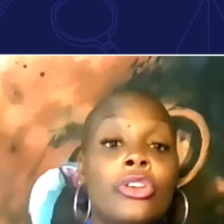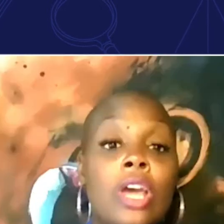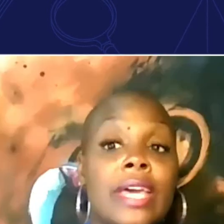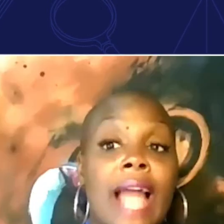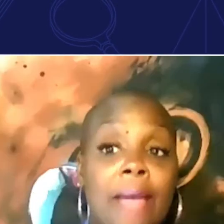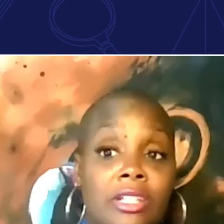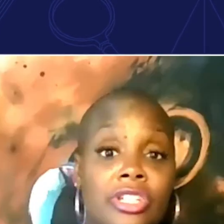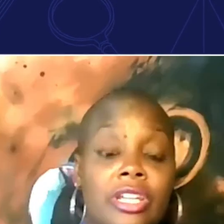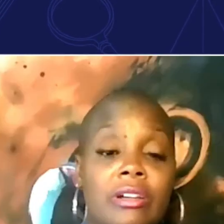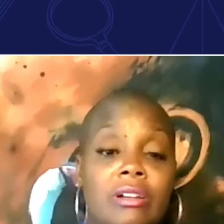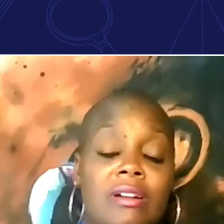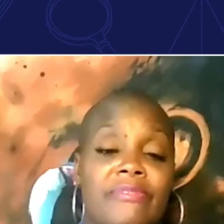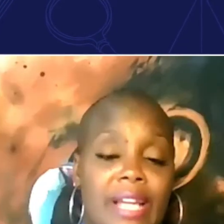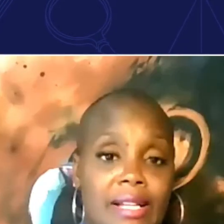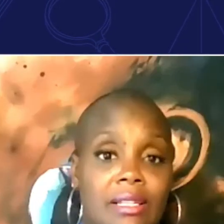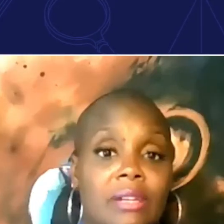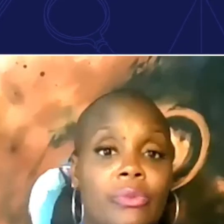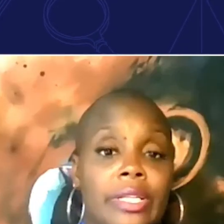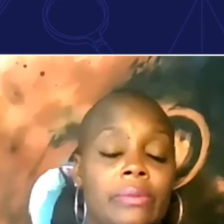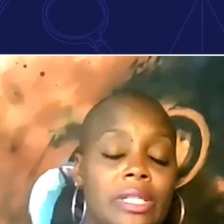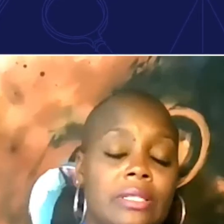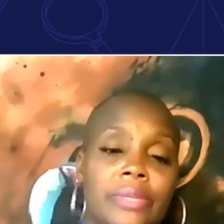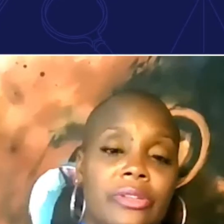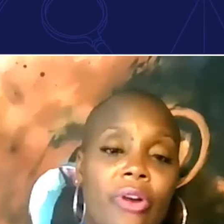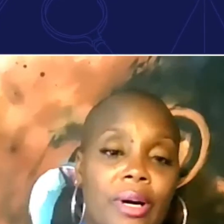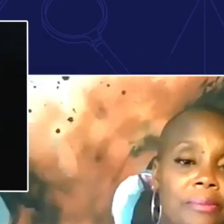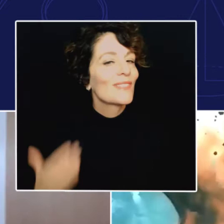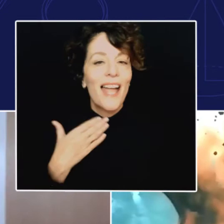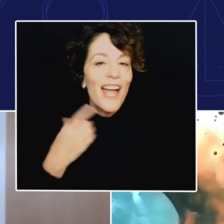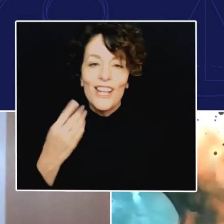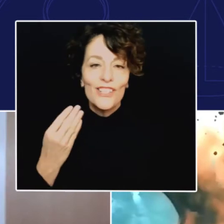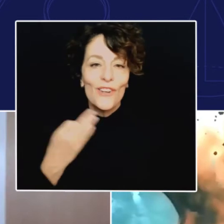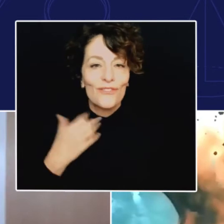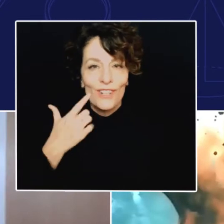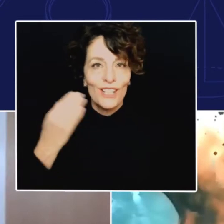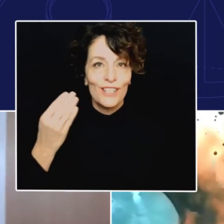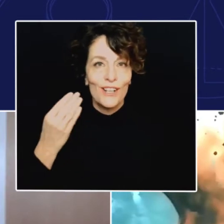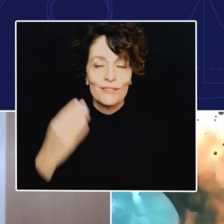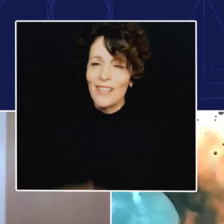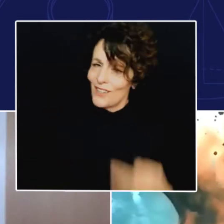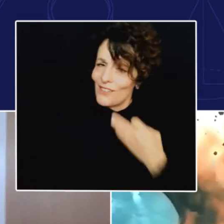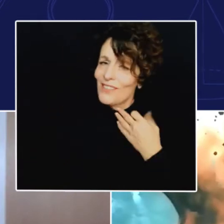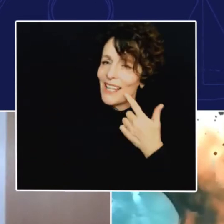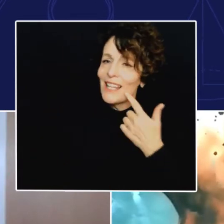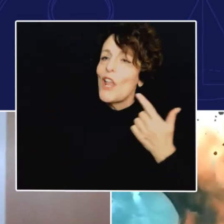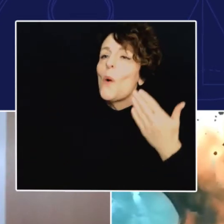[DR. HORTON:] So you know that I'm an engineer for NASA. What do you want to do when you grow up? [HENRY:] I don't really know.